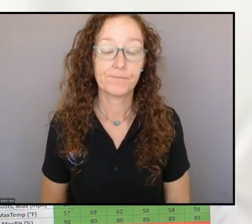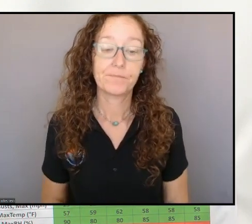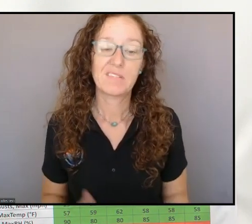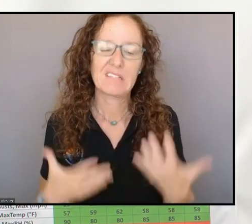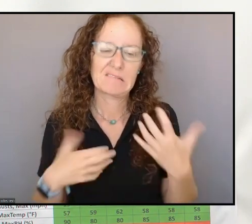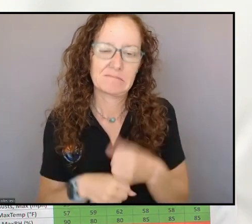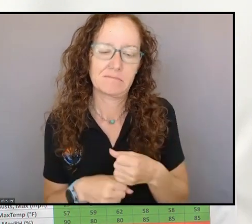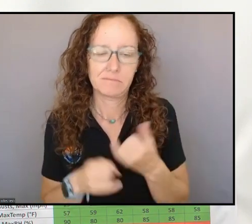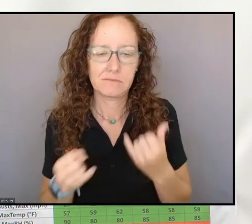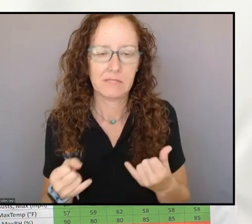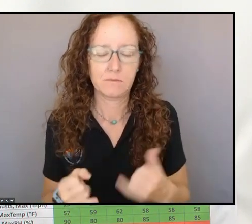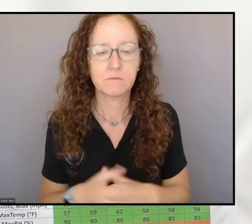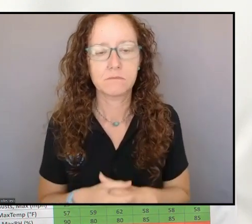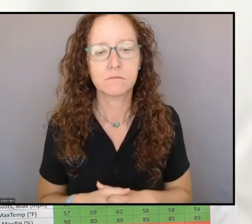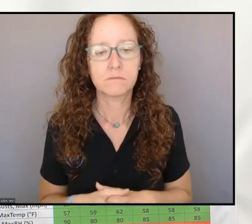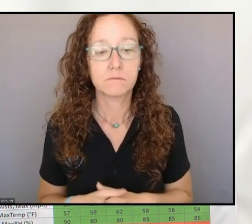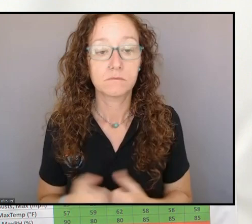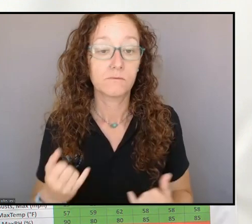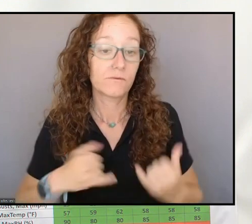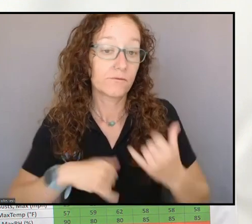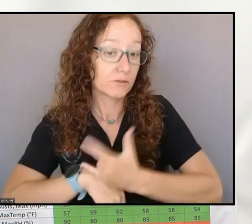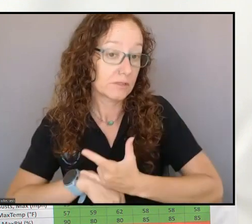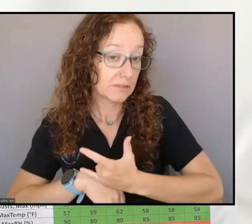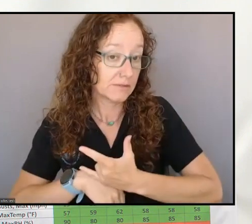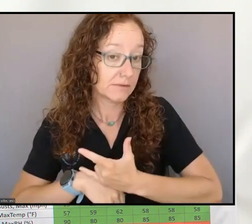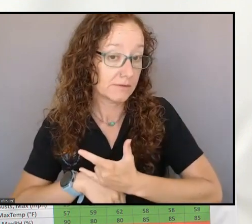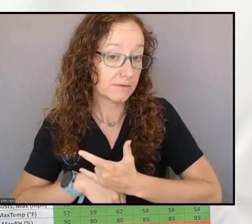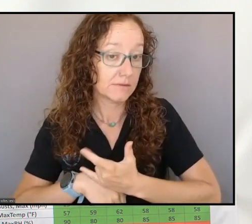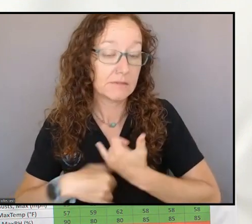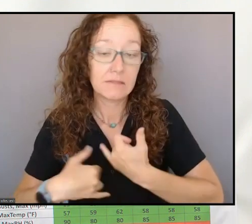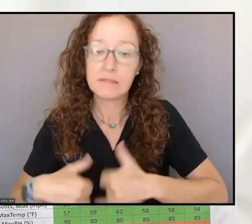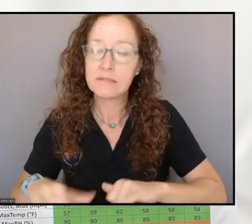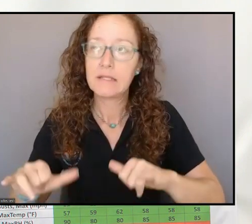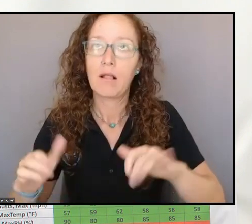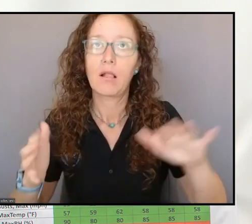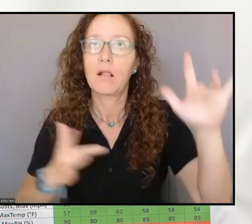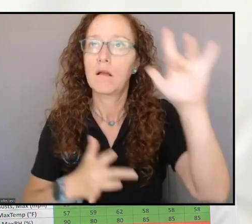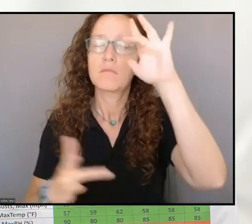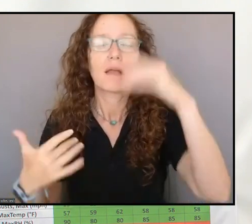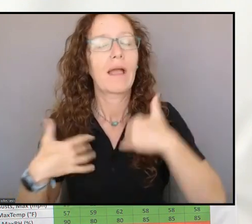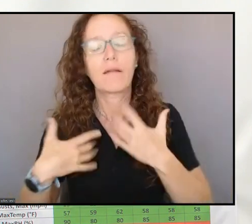at still moisture in the air. So we still have around 50%-40%